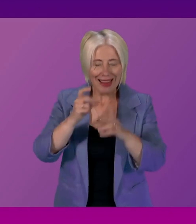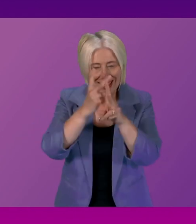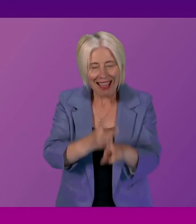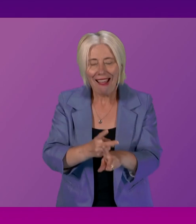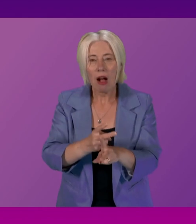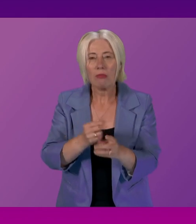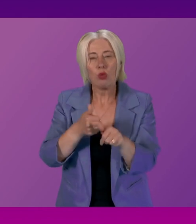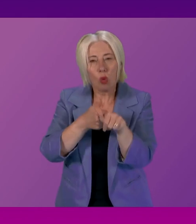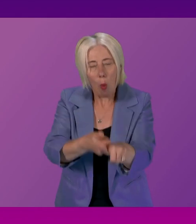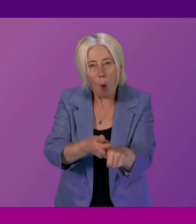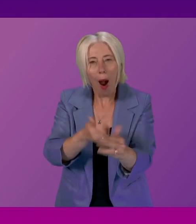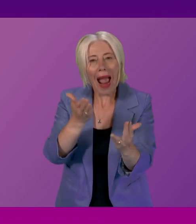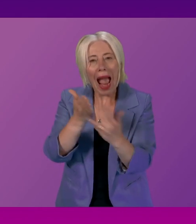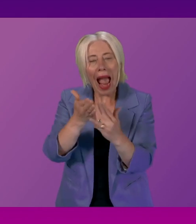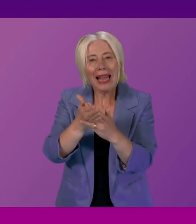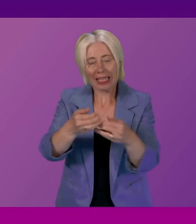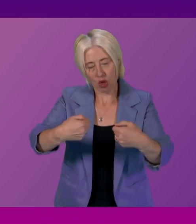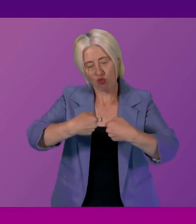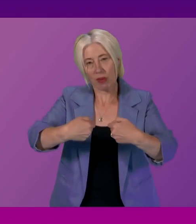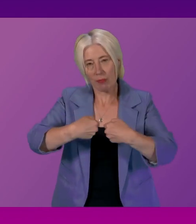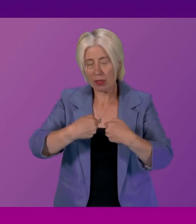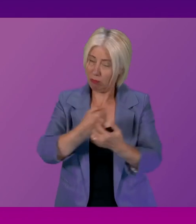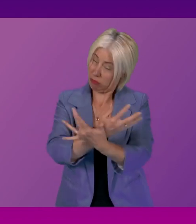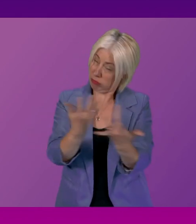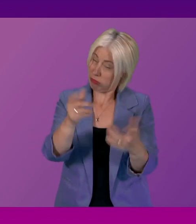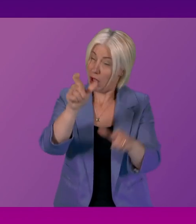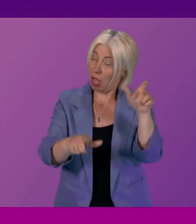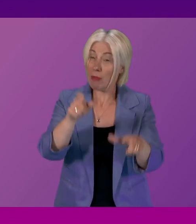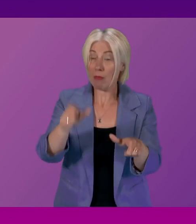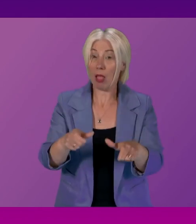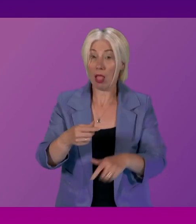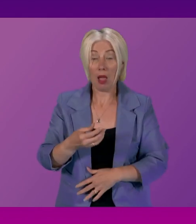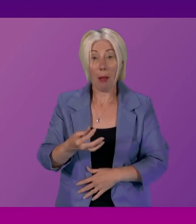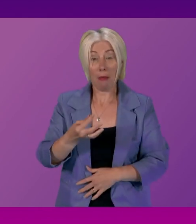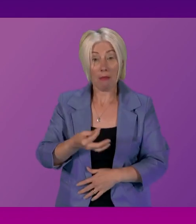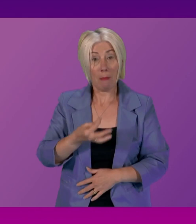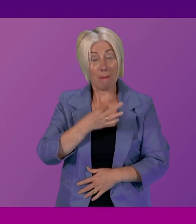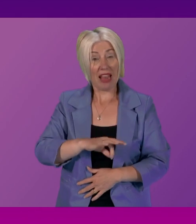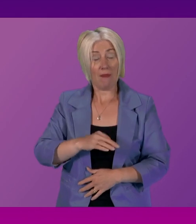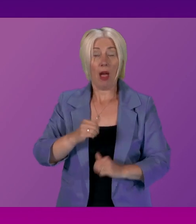It is important that we recognise that many people in Scotland benefit from the use of antidepressant therapy.